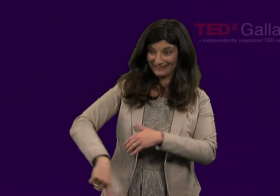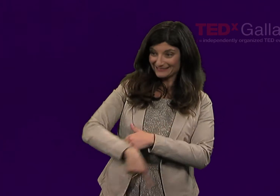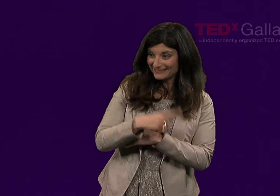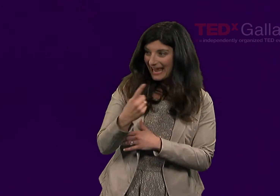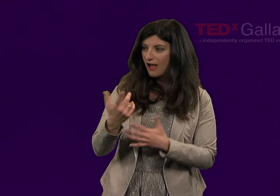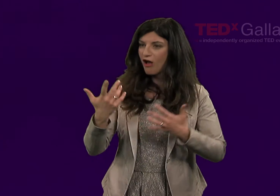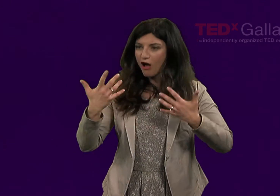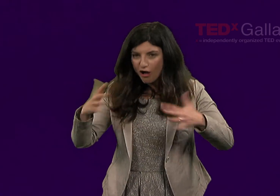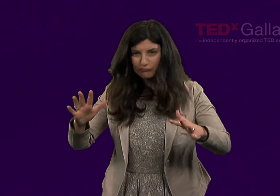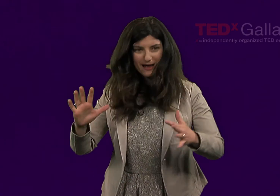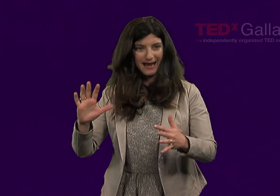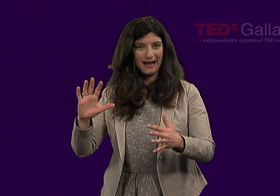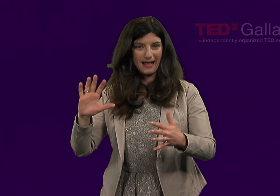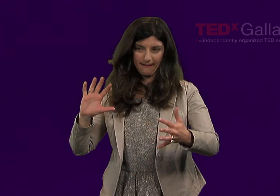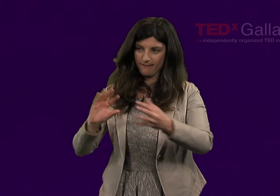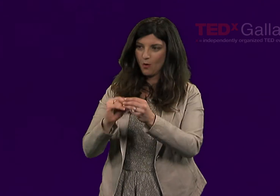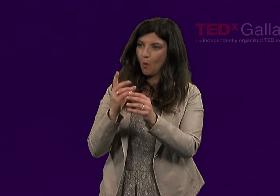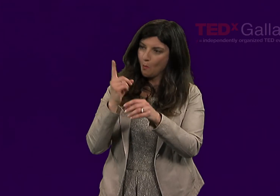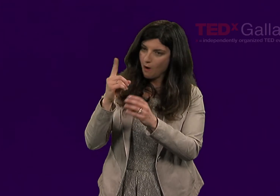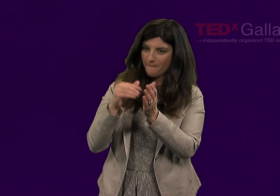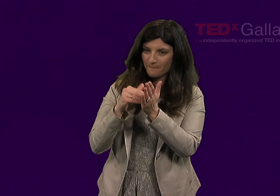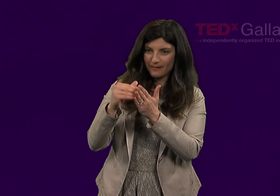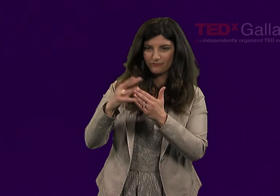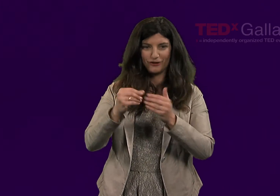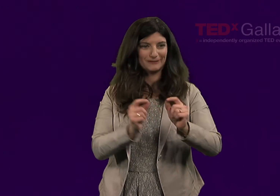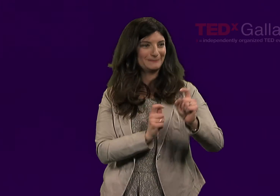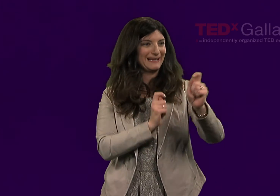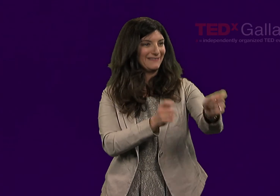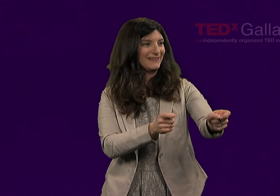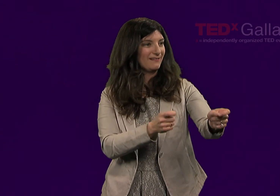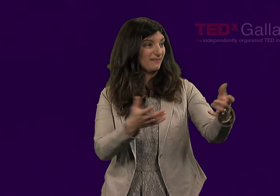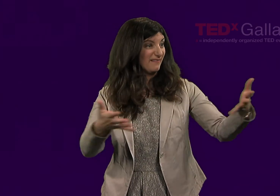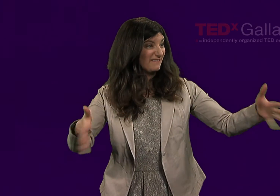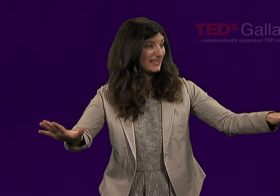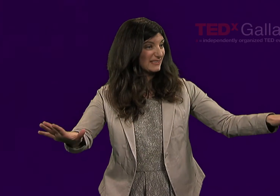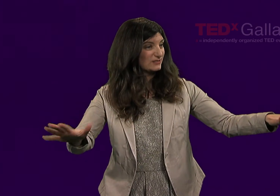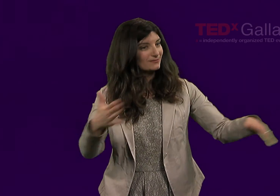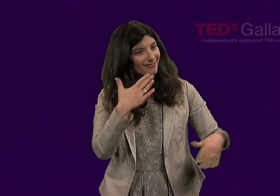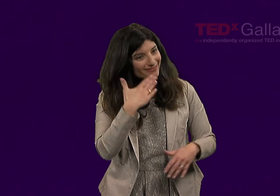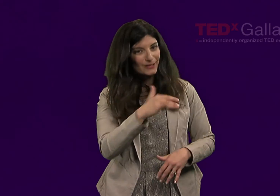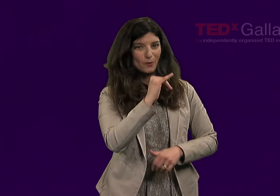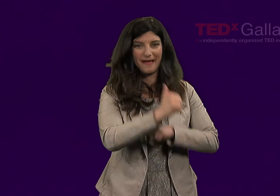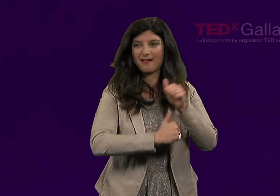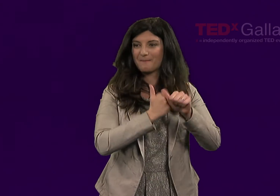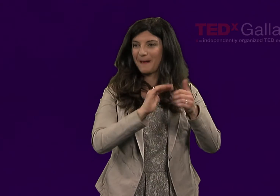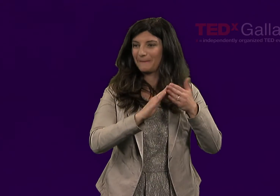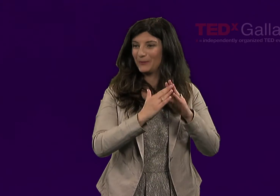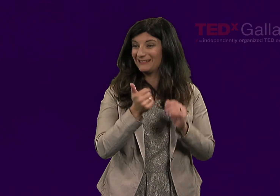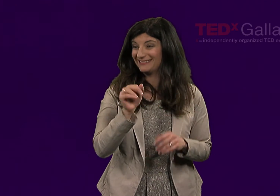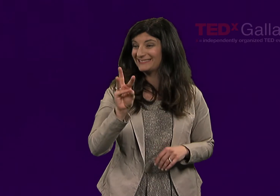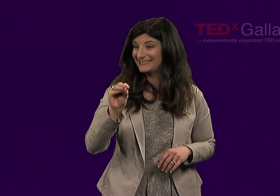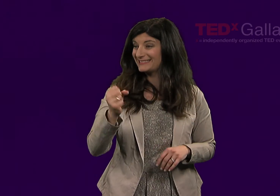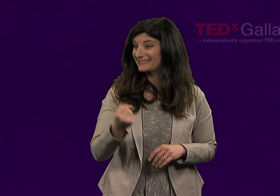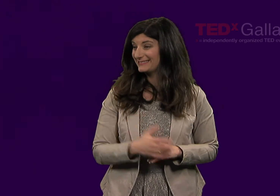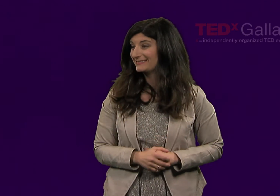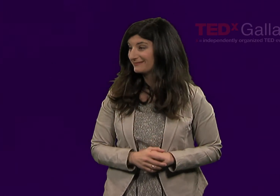And to this day, they brought in over $1 million to those ends. We have to thank the alumni community in the 1960s